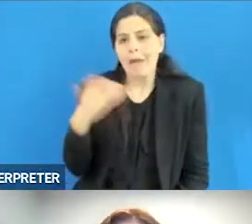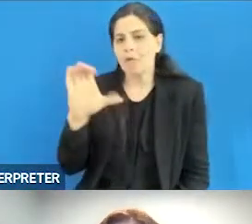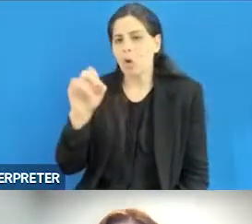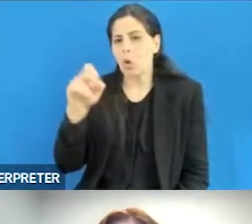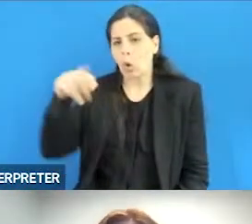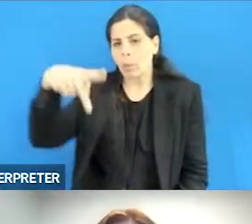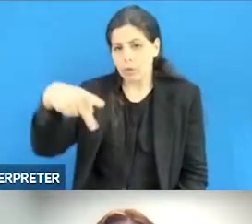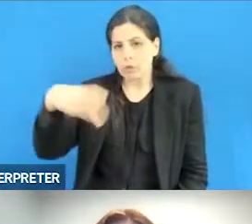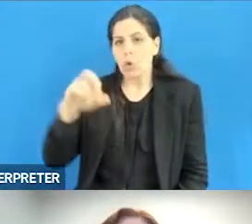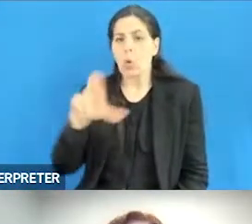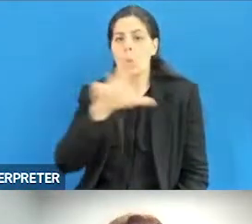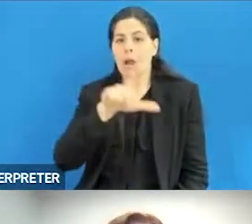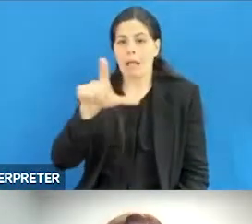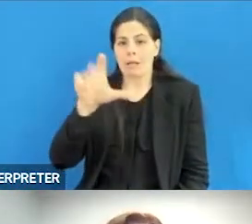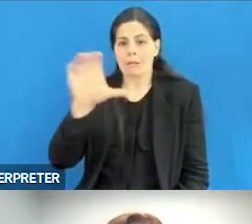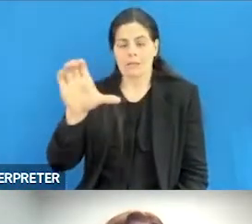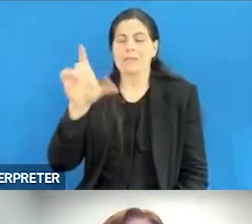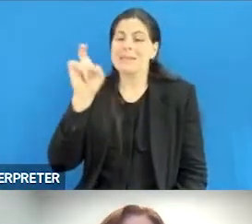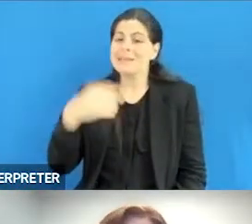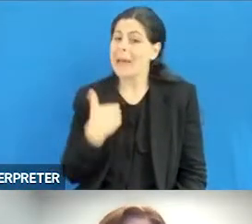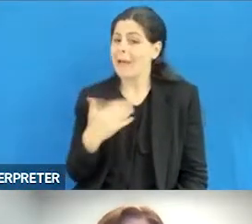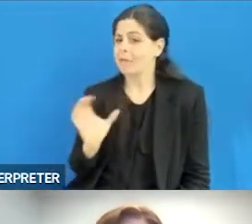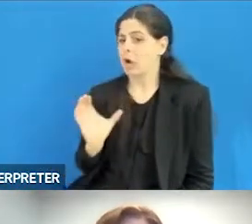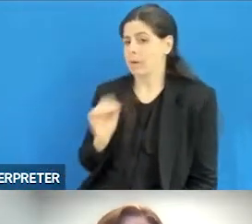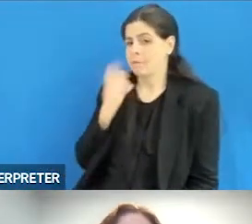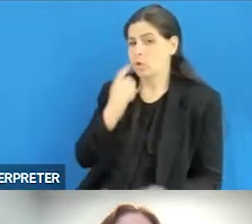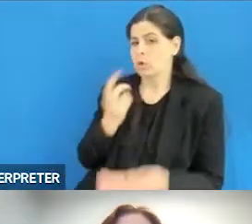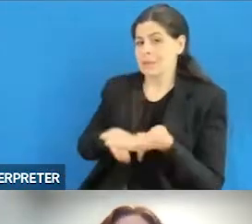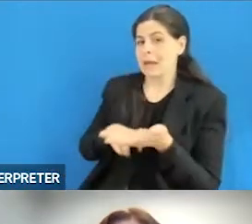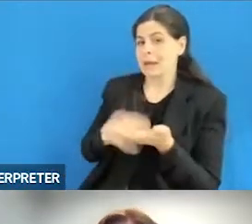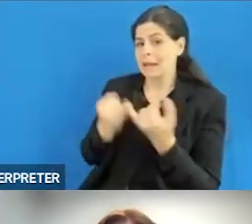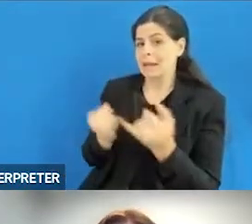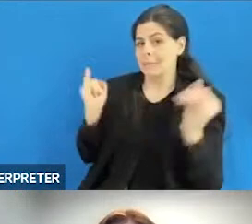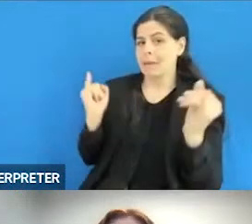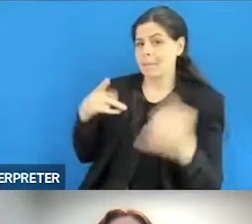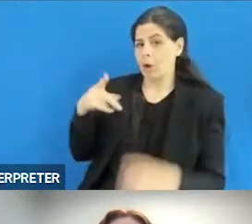You have to have a company to sign the independent podcast agreement. Under this agreement,